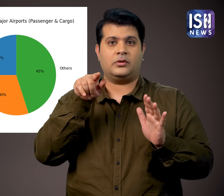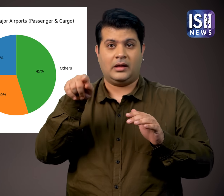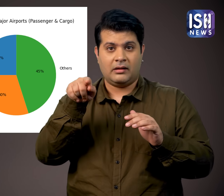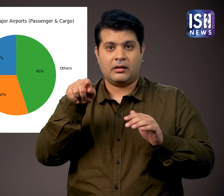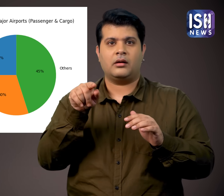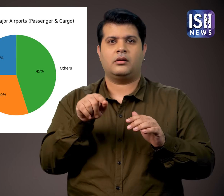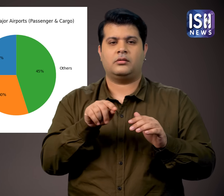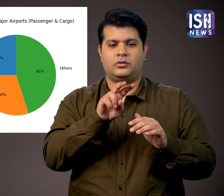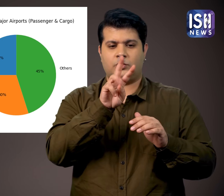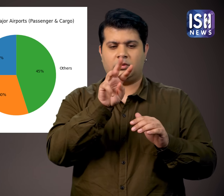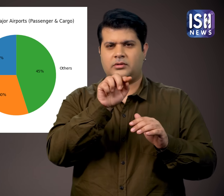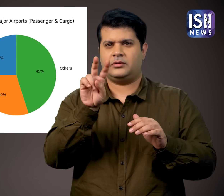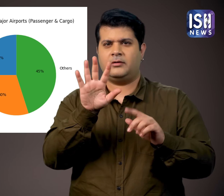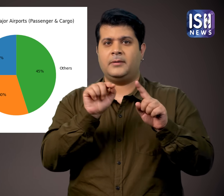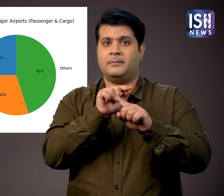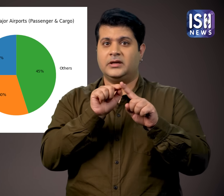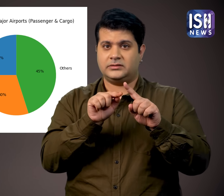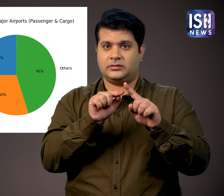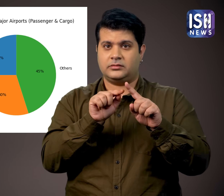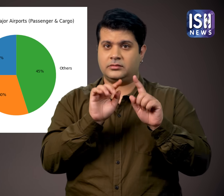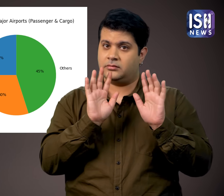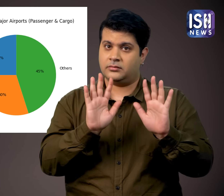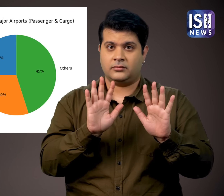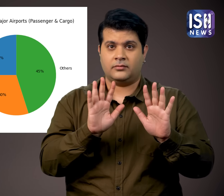It holds 23–25% of all passenger traffic